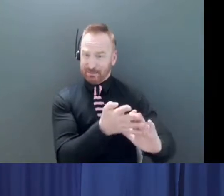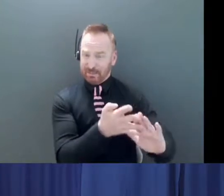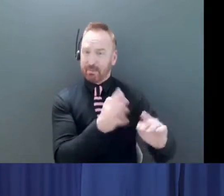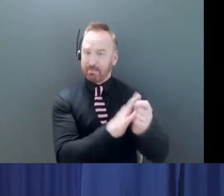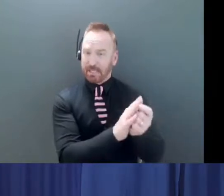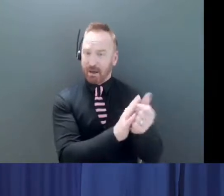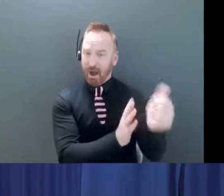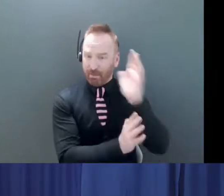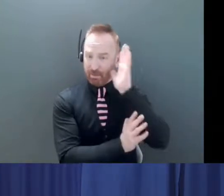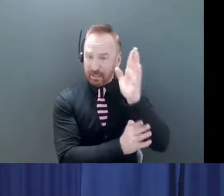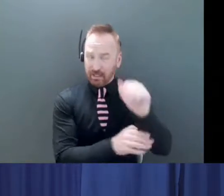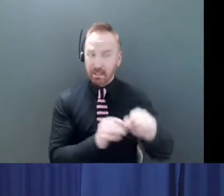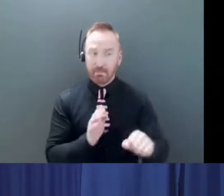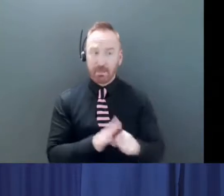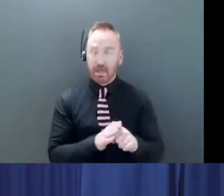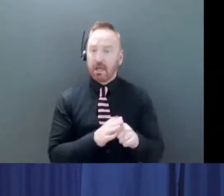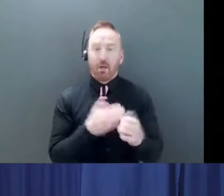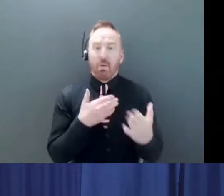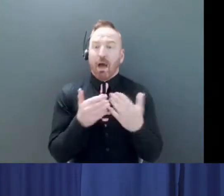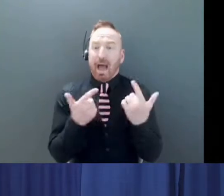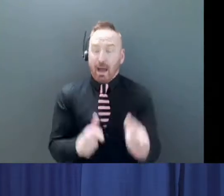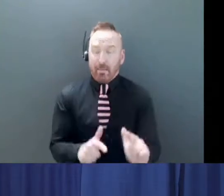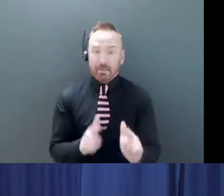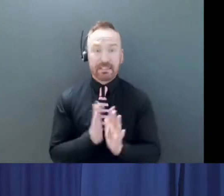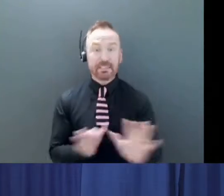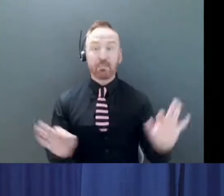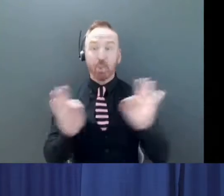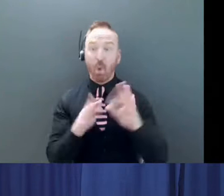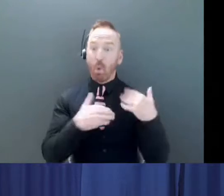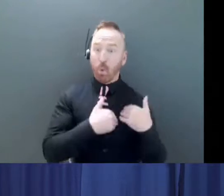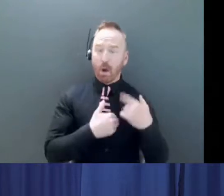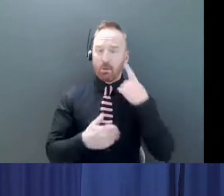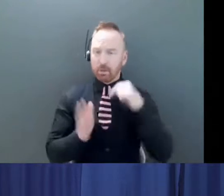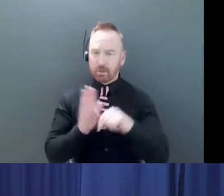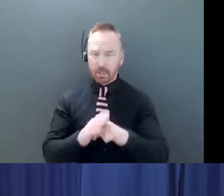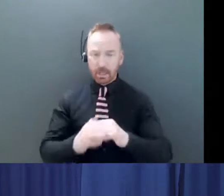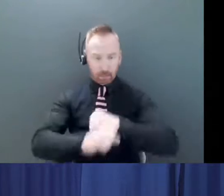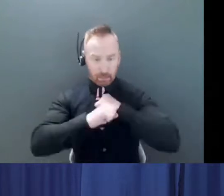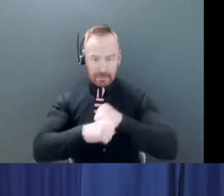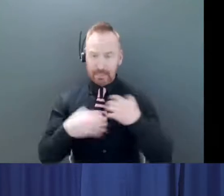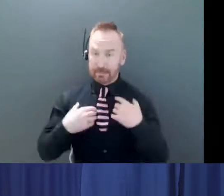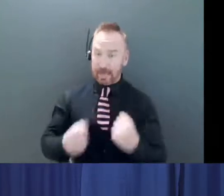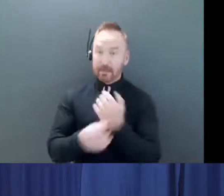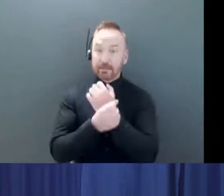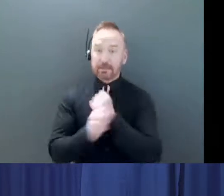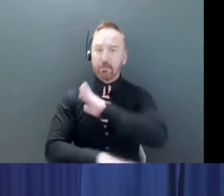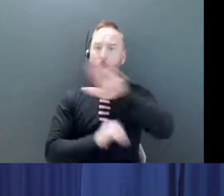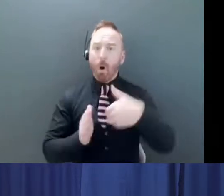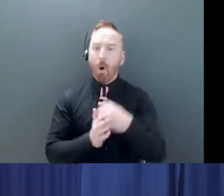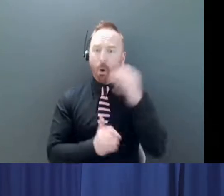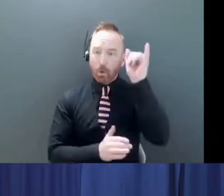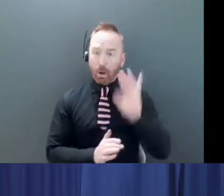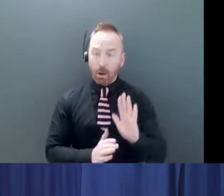protecting the health and safety of Yukoners.